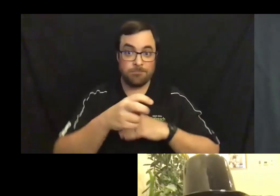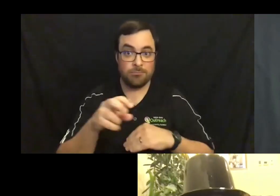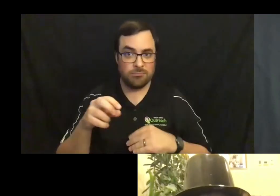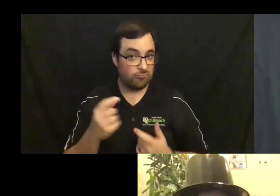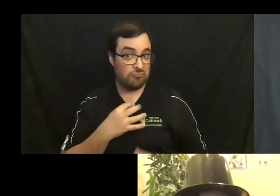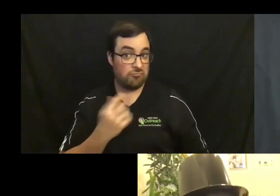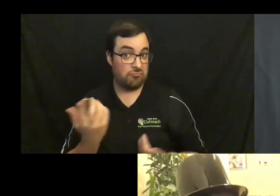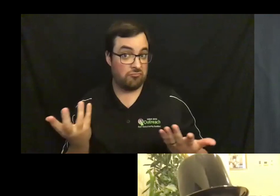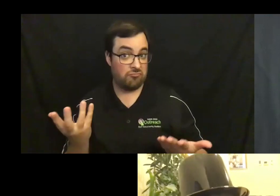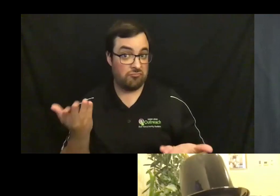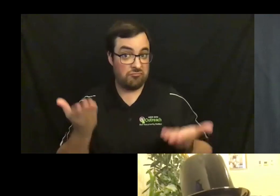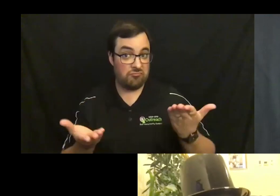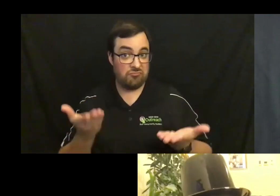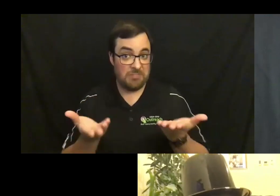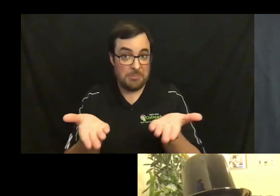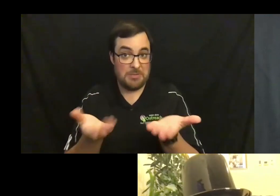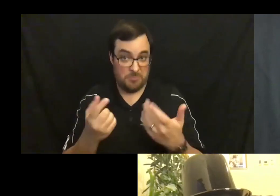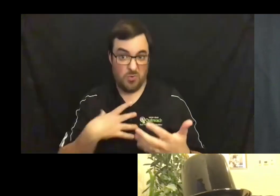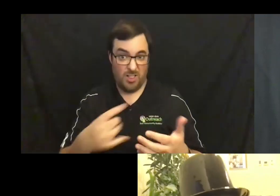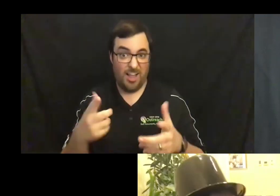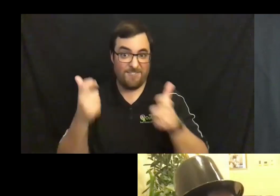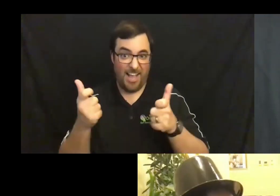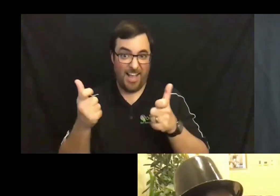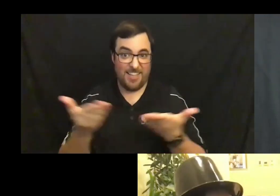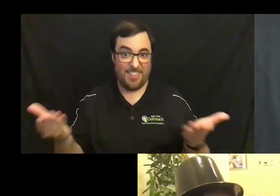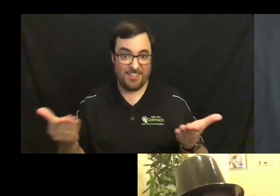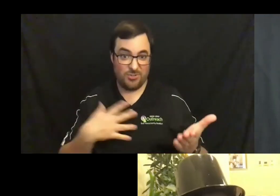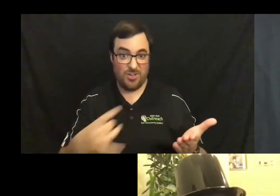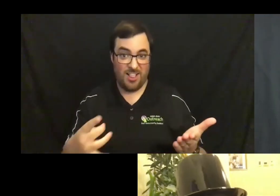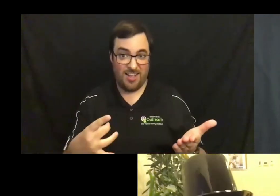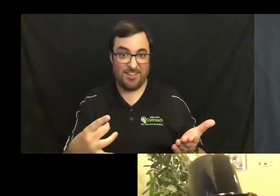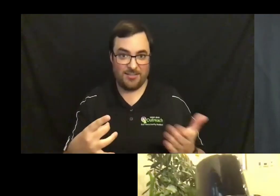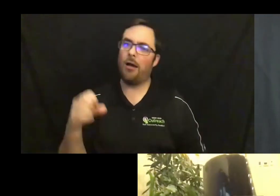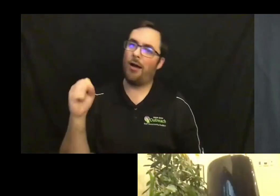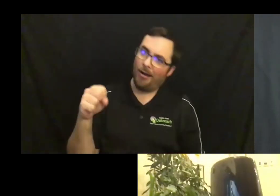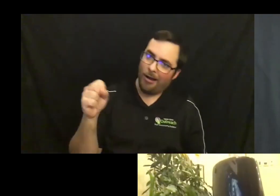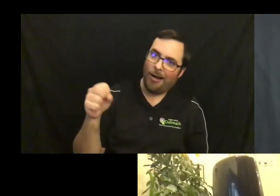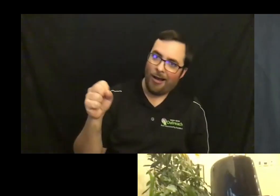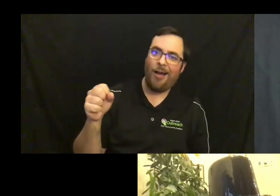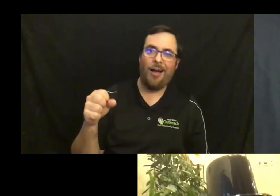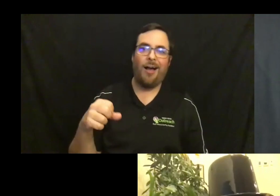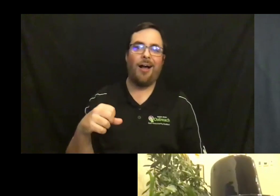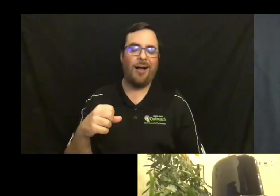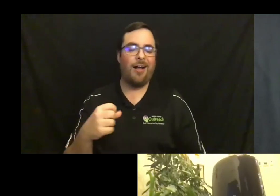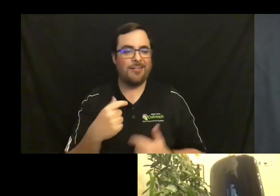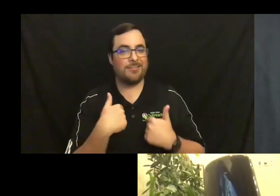like you like to do things that are fast. Sid: Yeah, I like the Zip and pippin it which